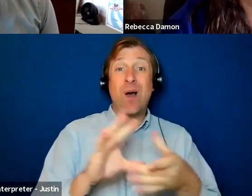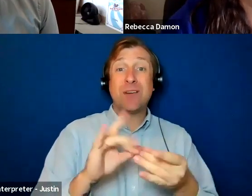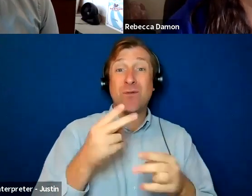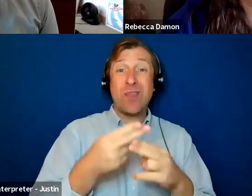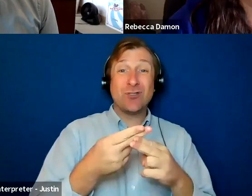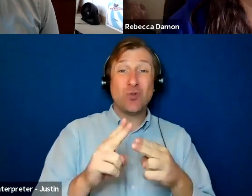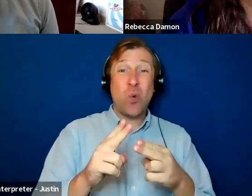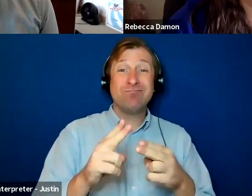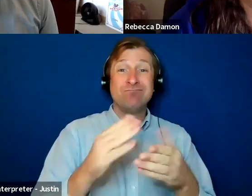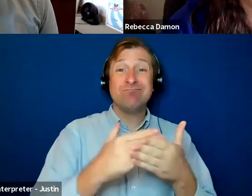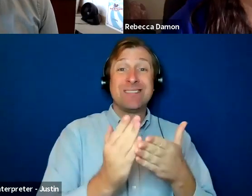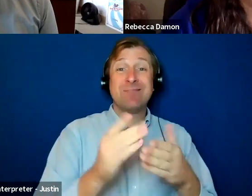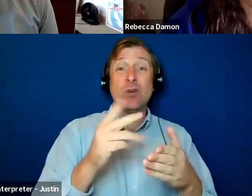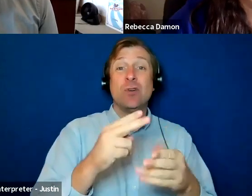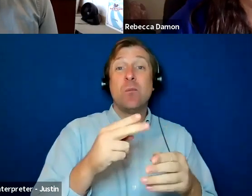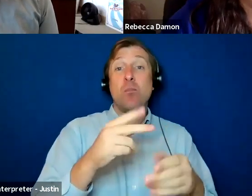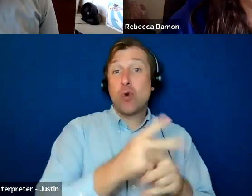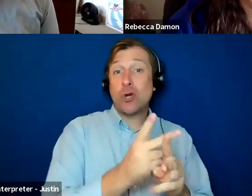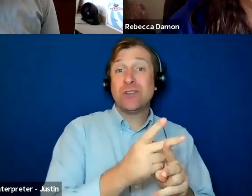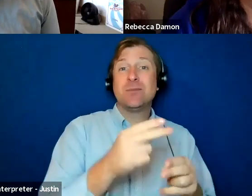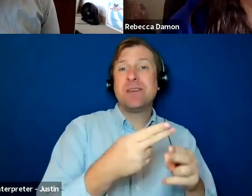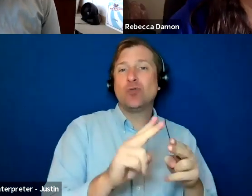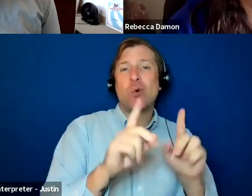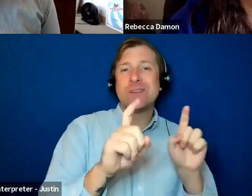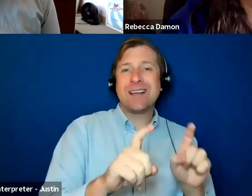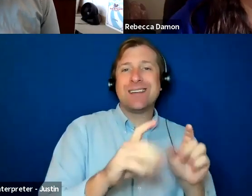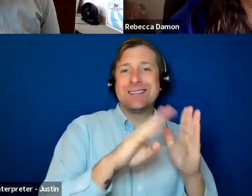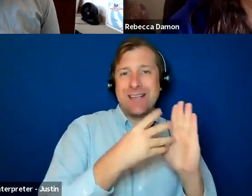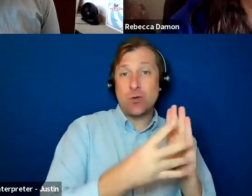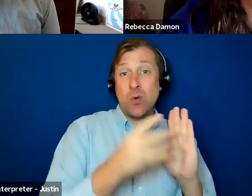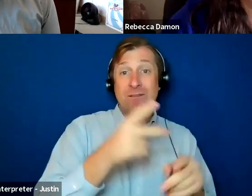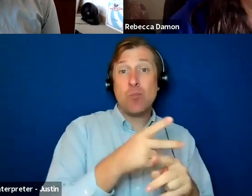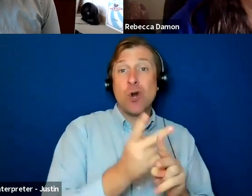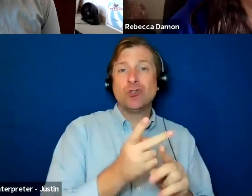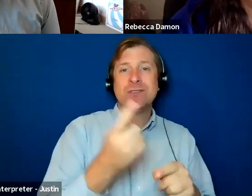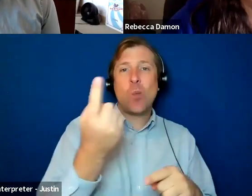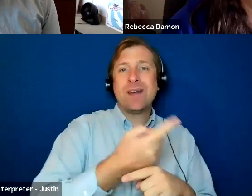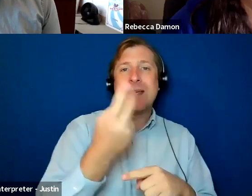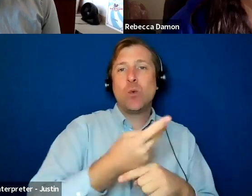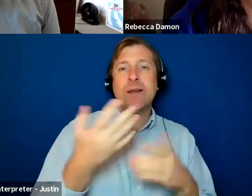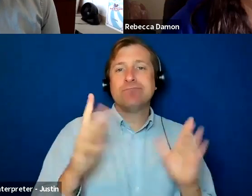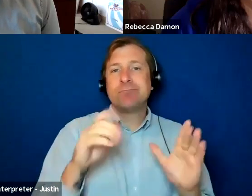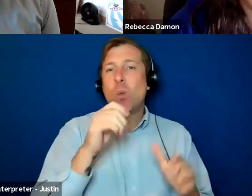obviously a different testing protocol would be in place. You, if you're on a production that lasts one or two days, you're not going to have three times a week testing because